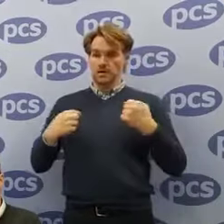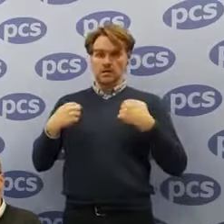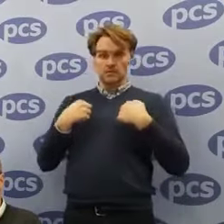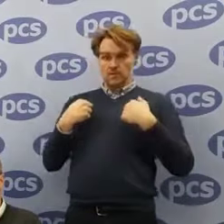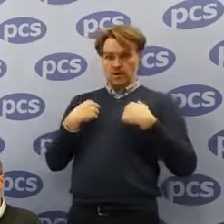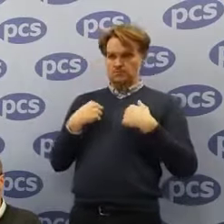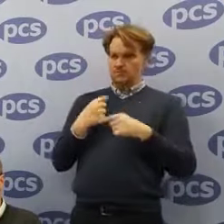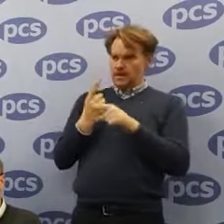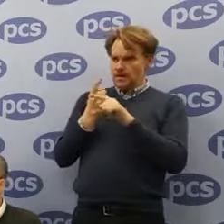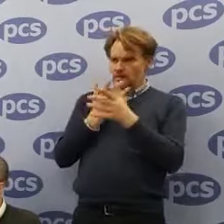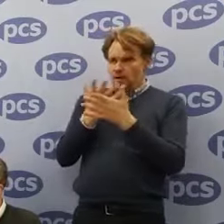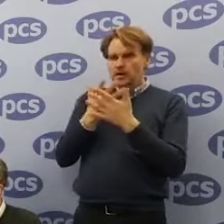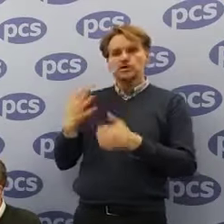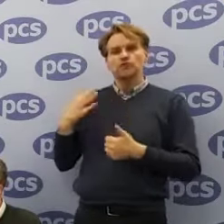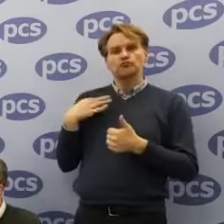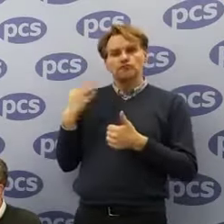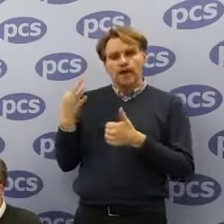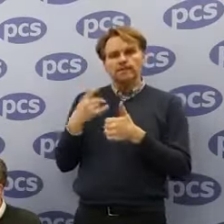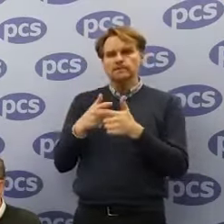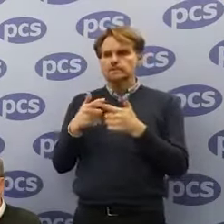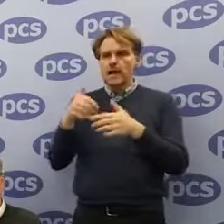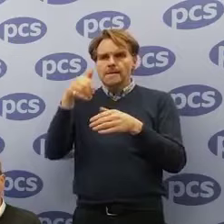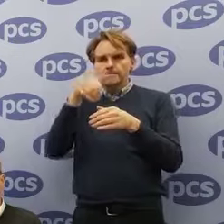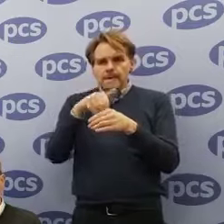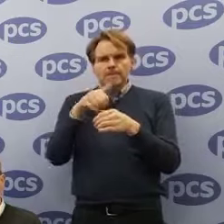because we want to make sure that people have confidence in that claim, you know